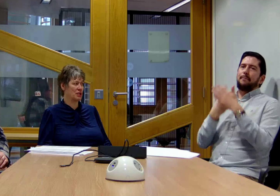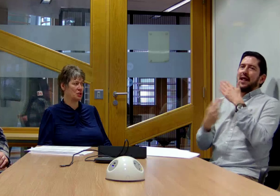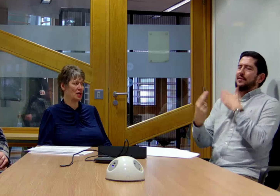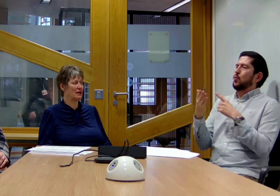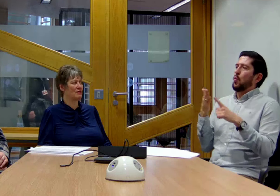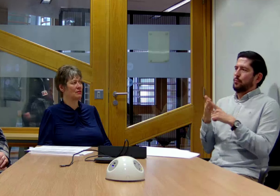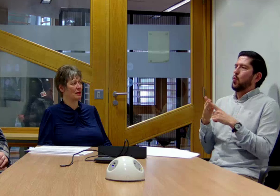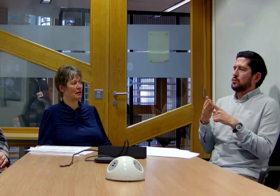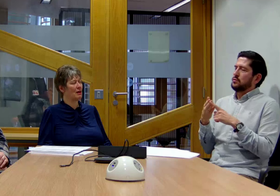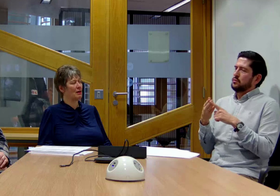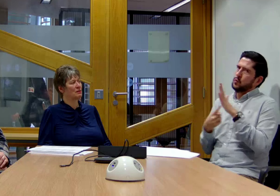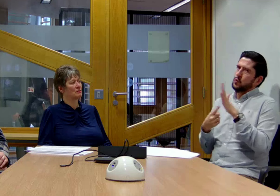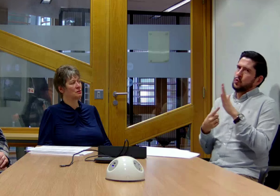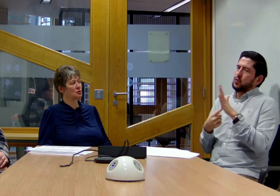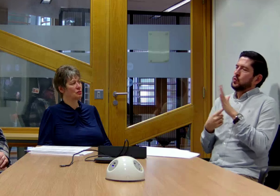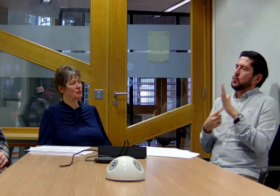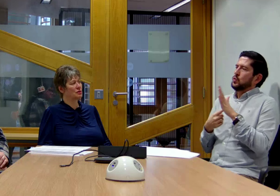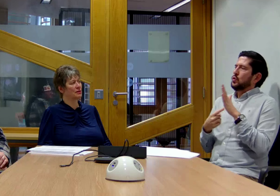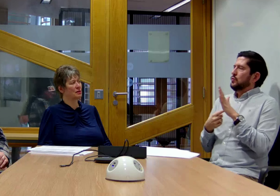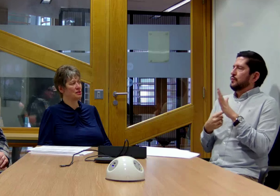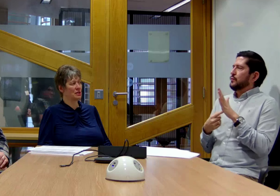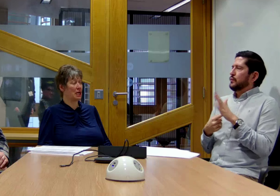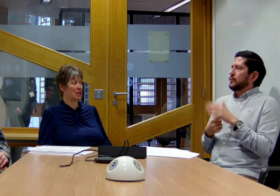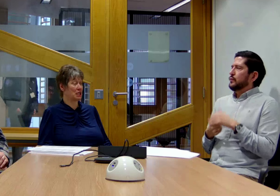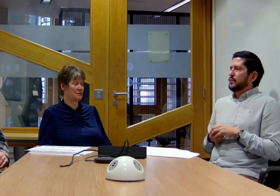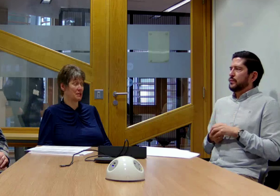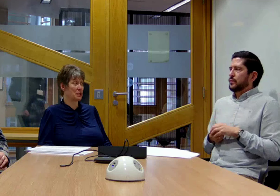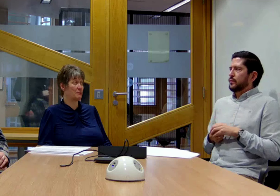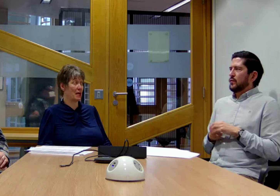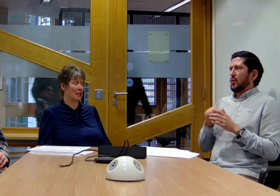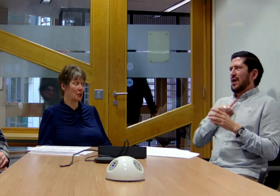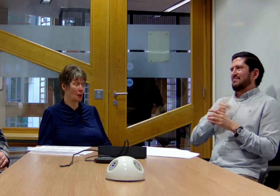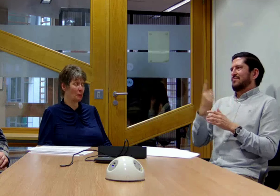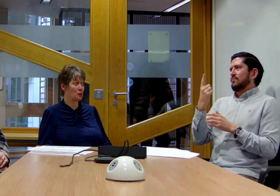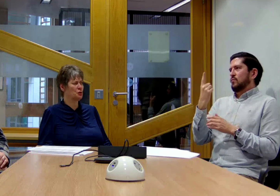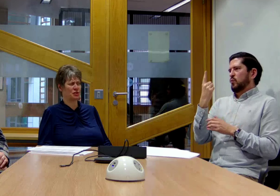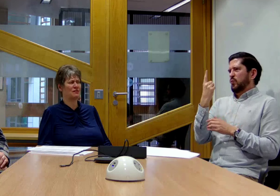Thankfully now I think that there has been a quite a change and I think that schools